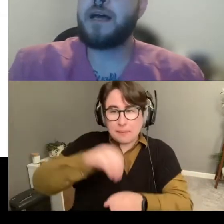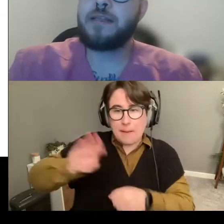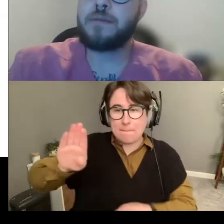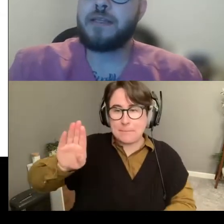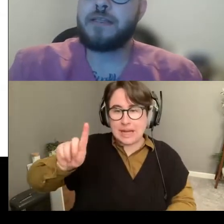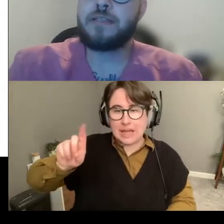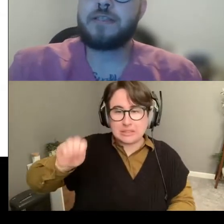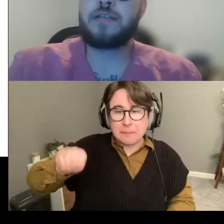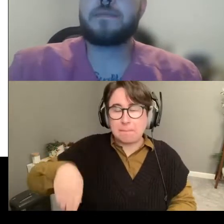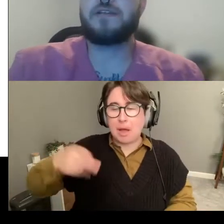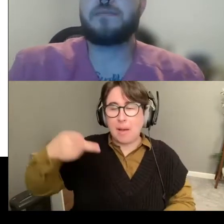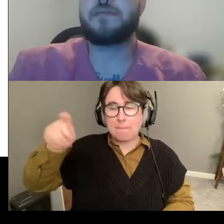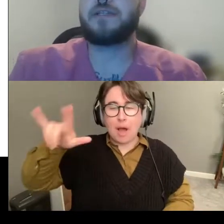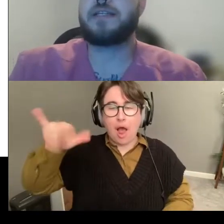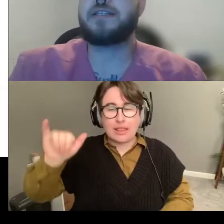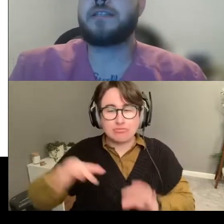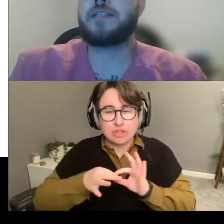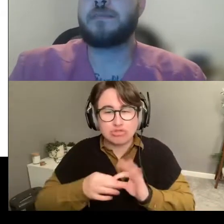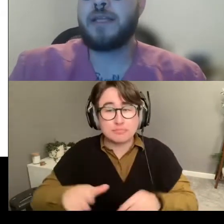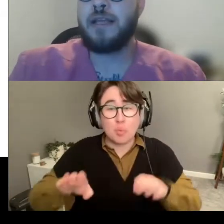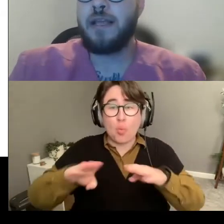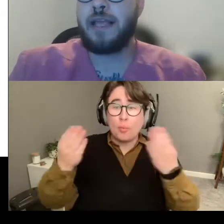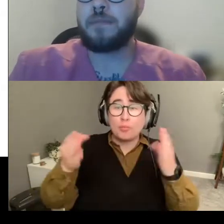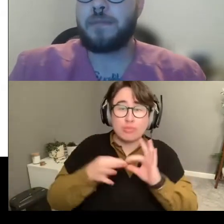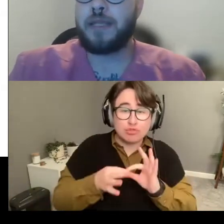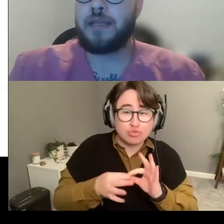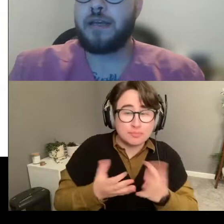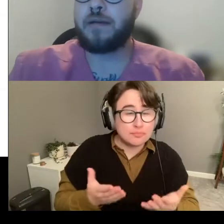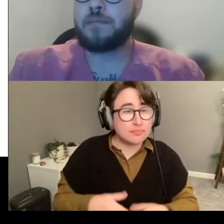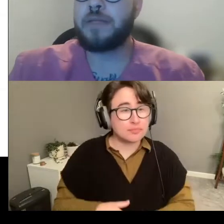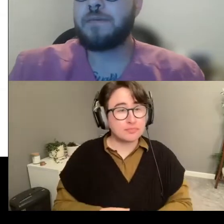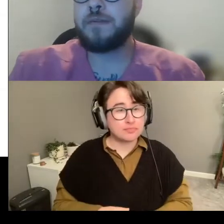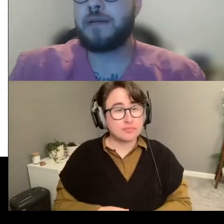poly relationships, open relationships, and being careful